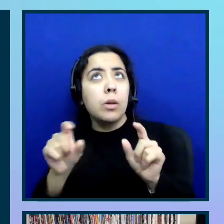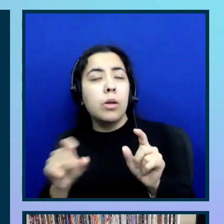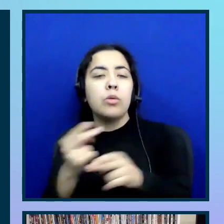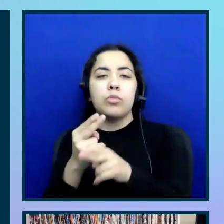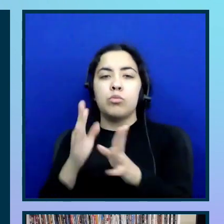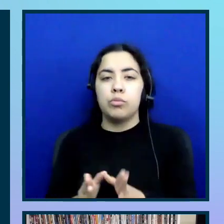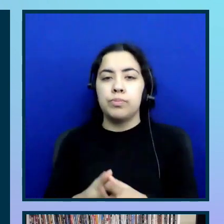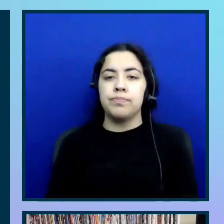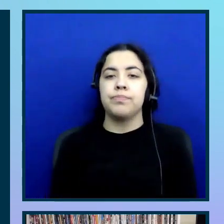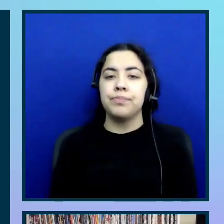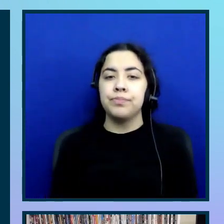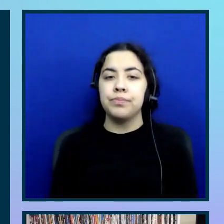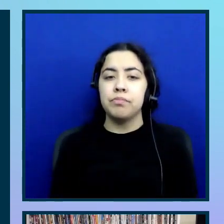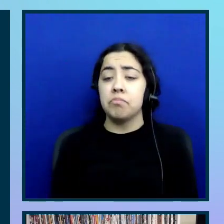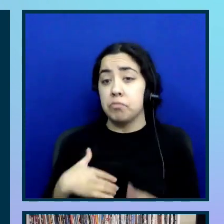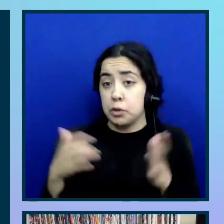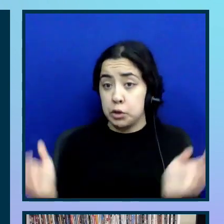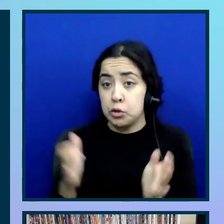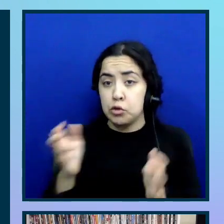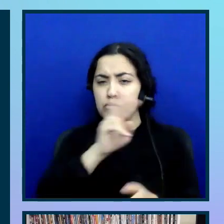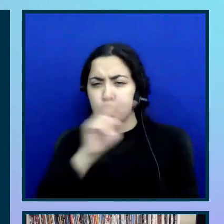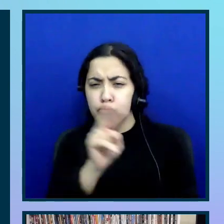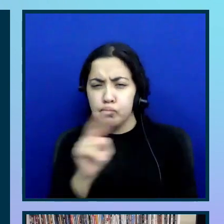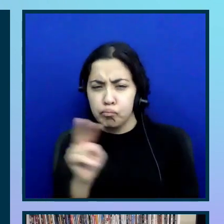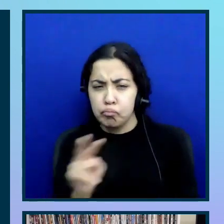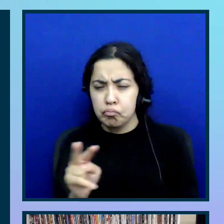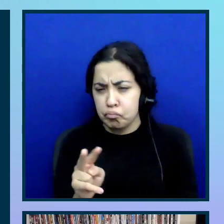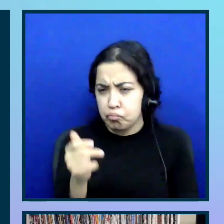So you should definitely read through this post when you have a few minutes, but I'll jump to the conclusion